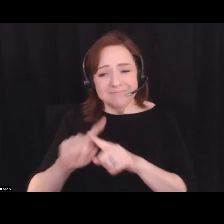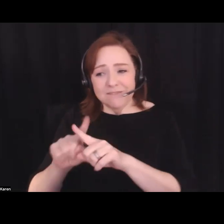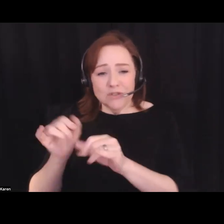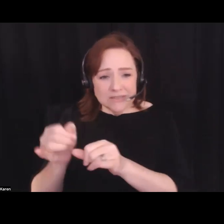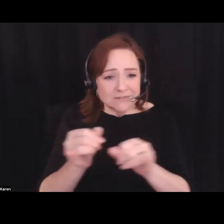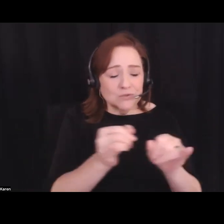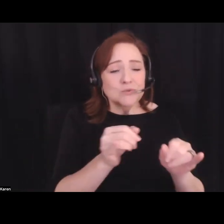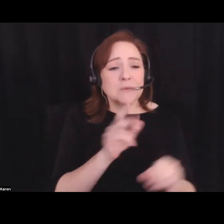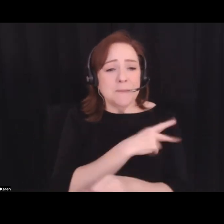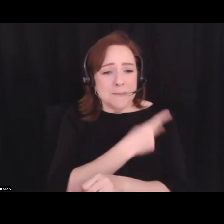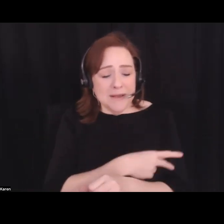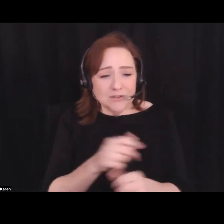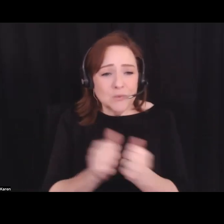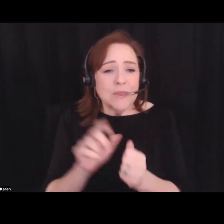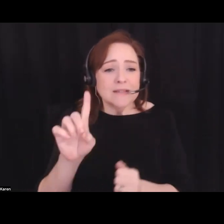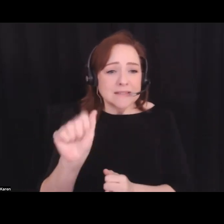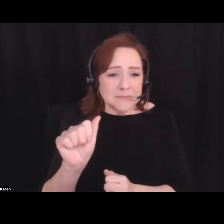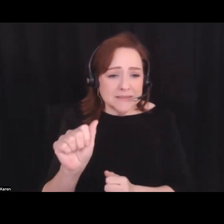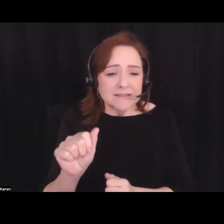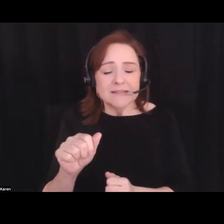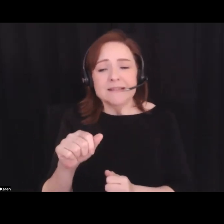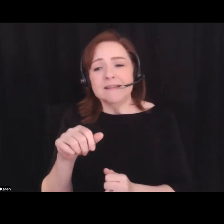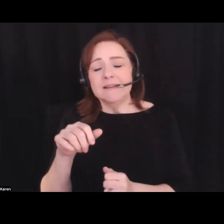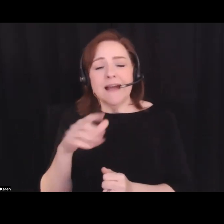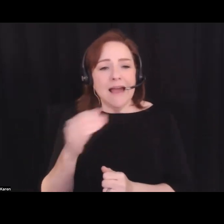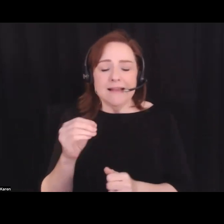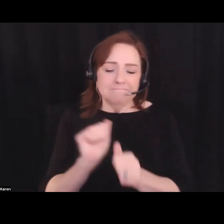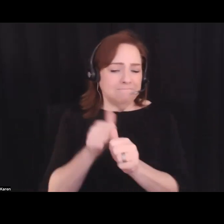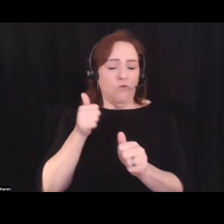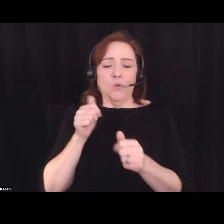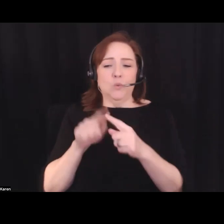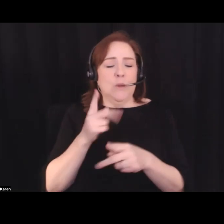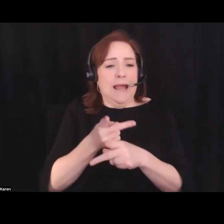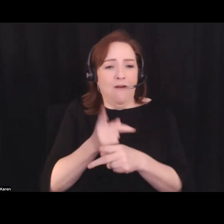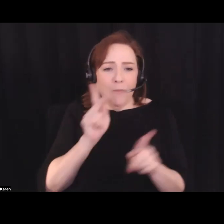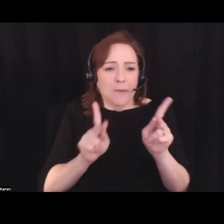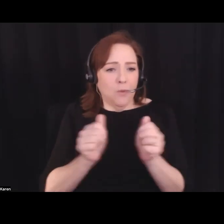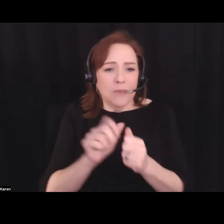reluctance to care for people with disabilities plays a huge role in perpetuating the healthcare